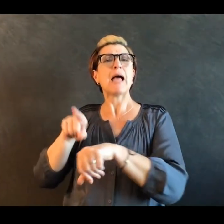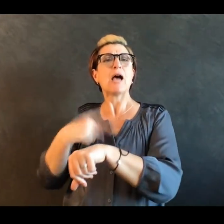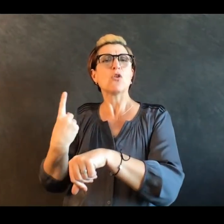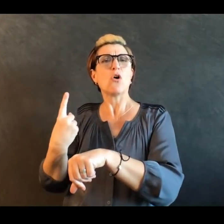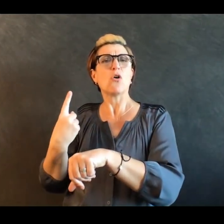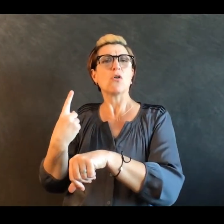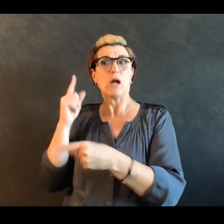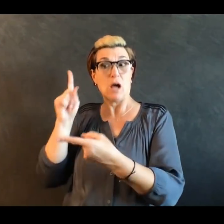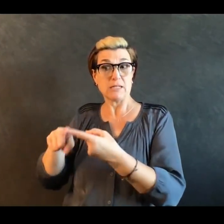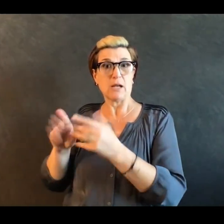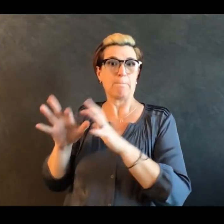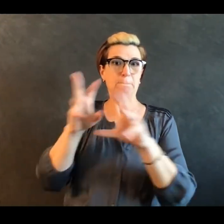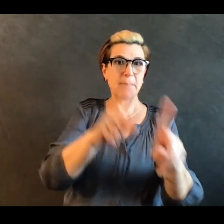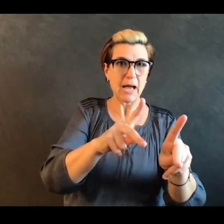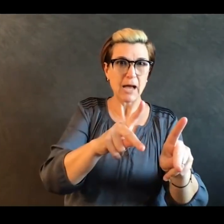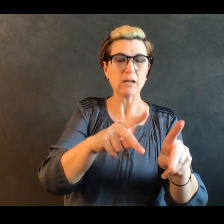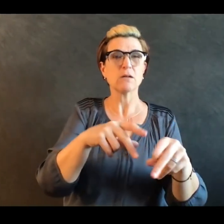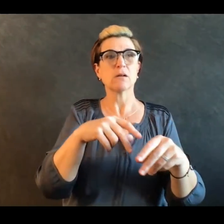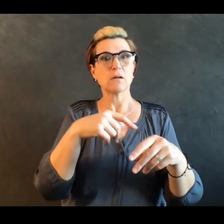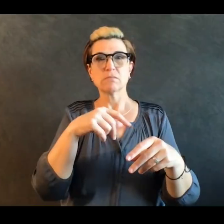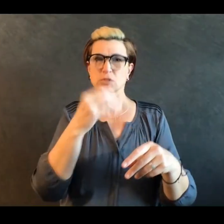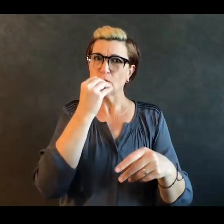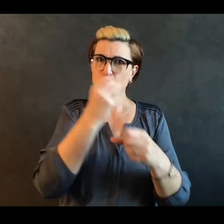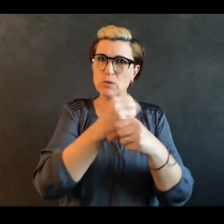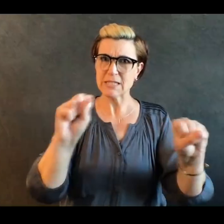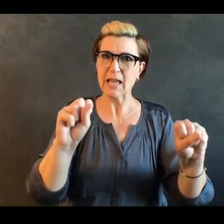these critical industries in the food sector provide to protect the health and